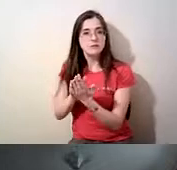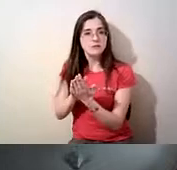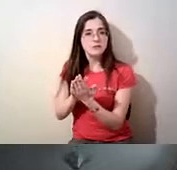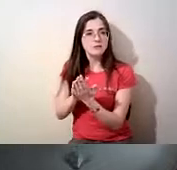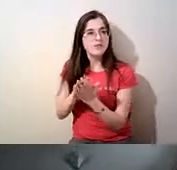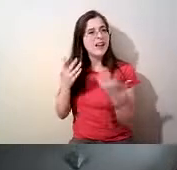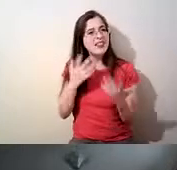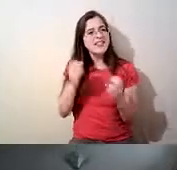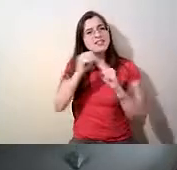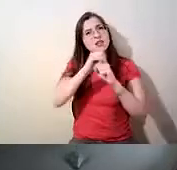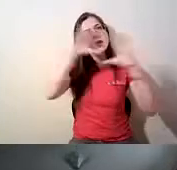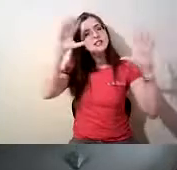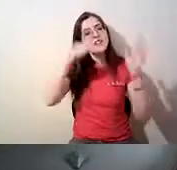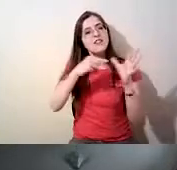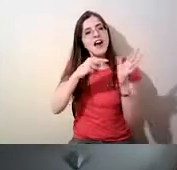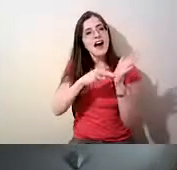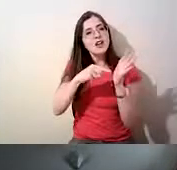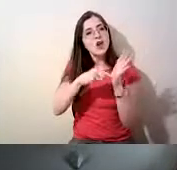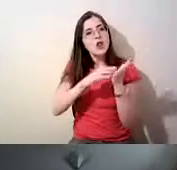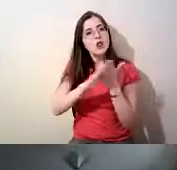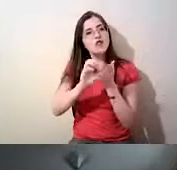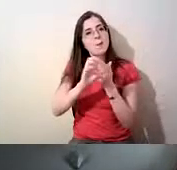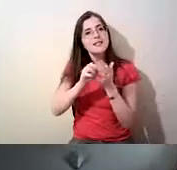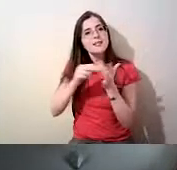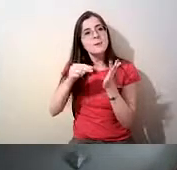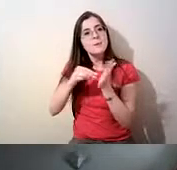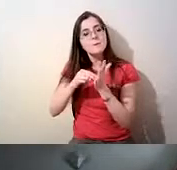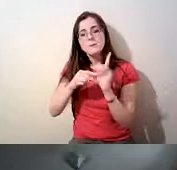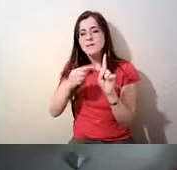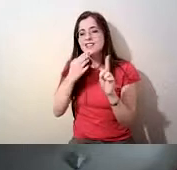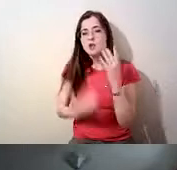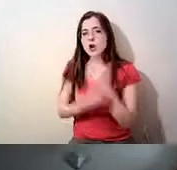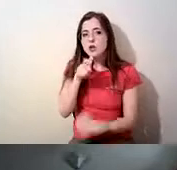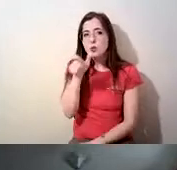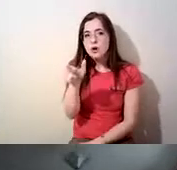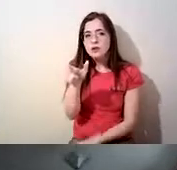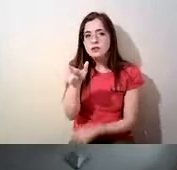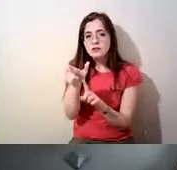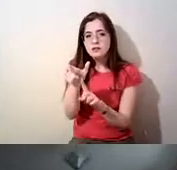ago it's not from the industrial revolution you need to count anthropocene from the beginnings of